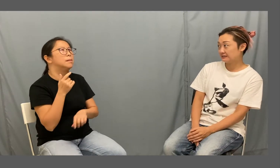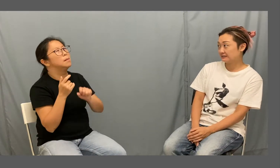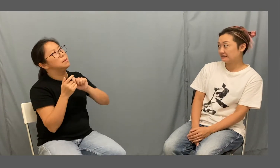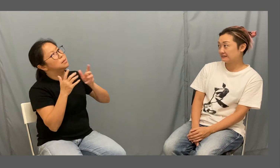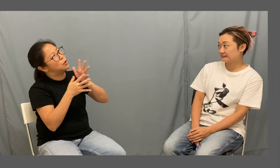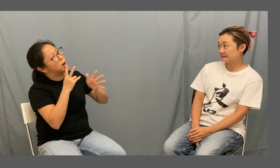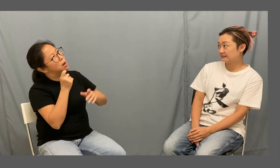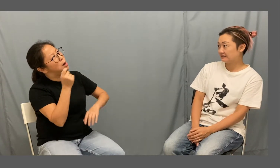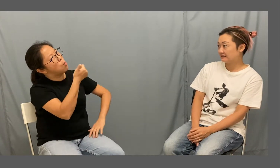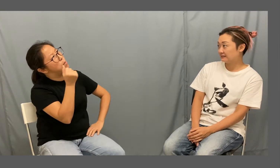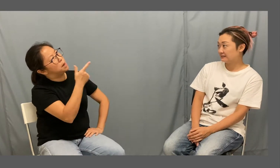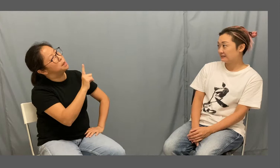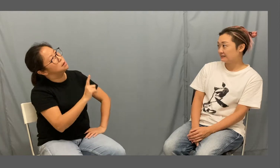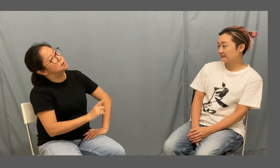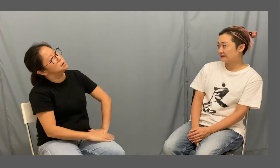Hong Kong better than the USA...